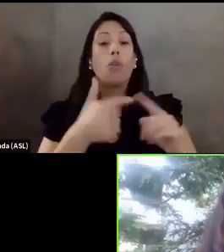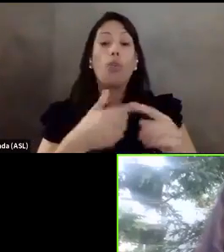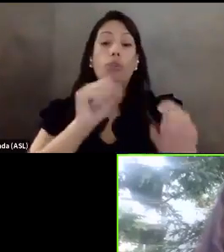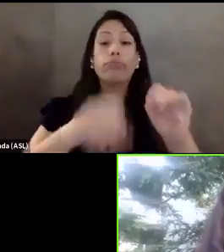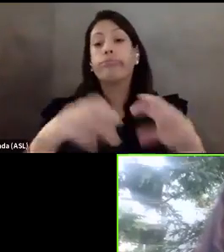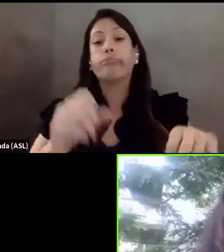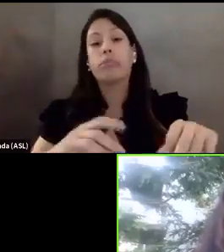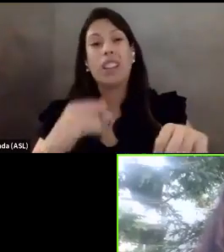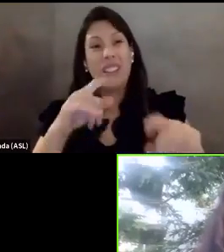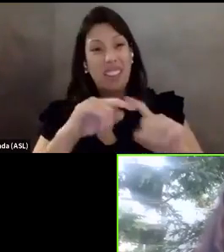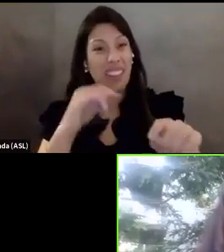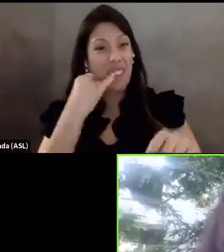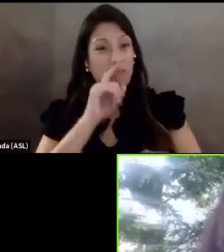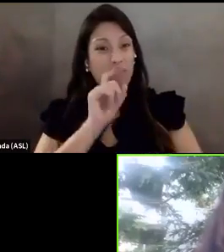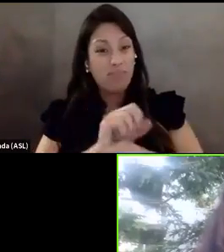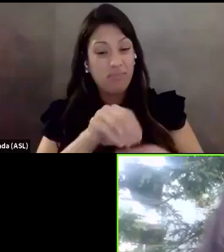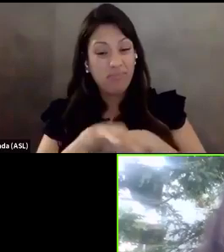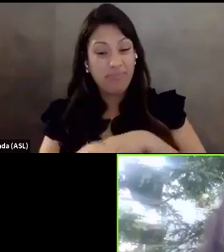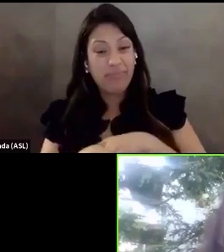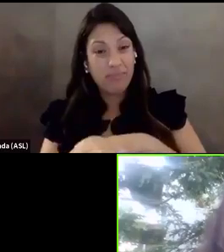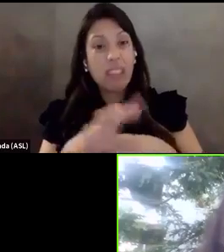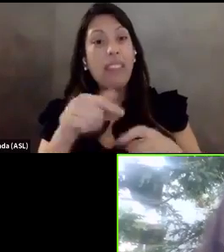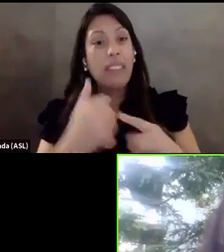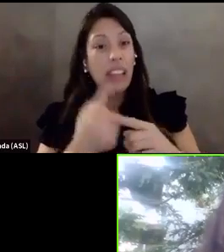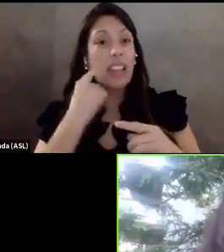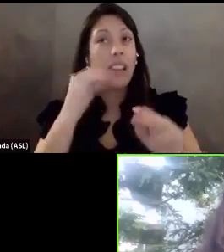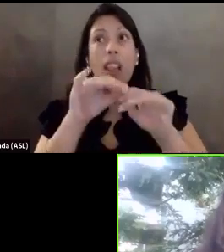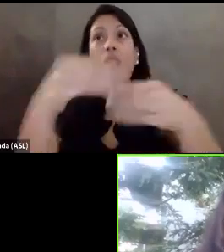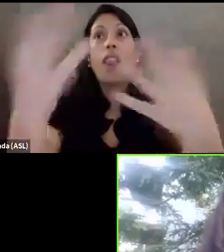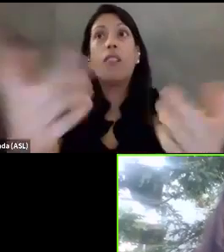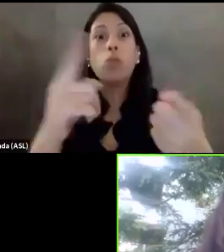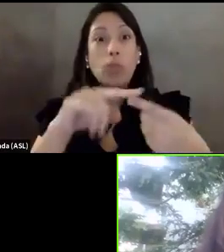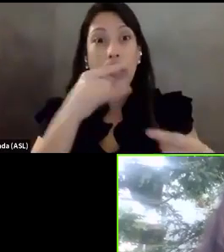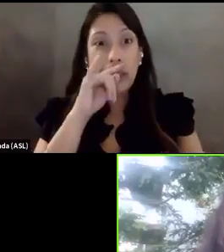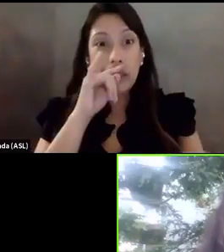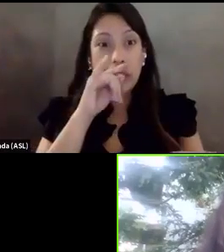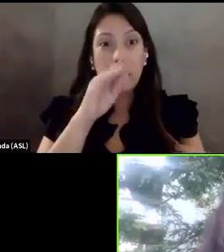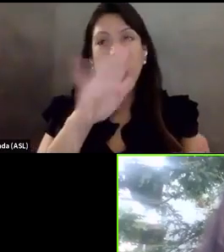there is a risk associated, I would highly advise this year against those activities.